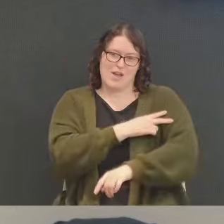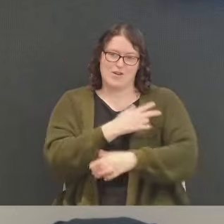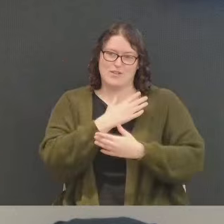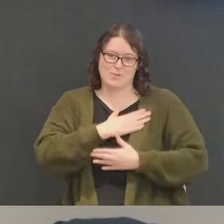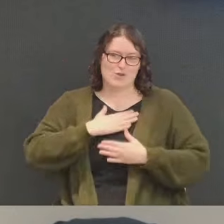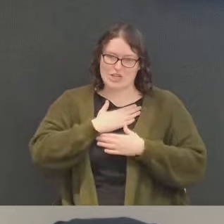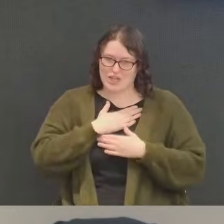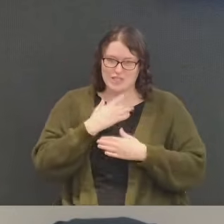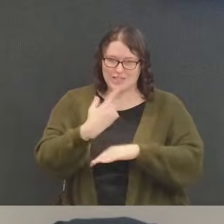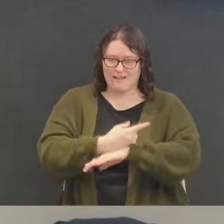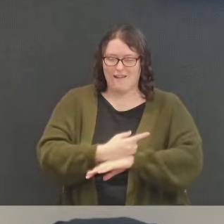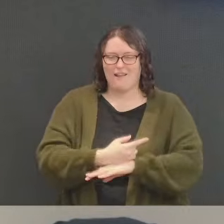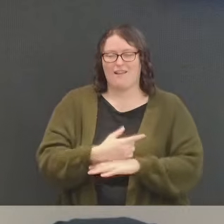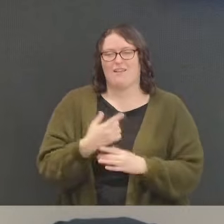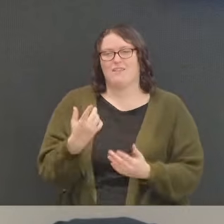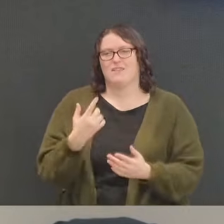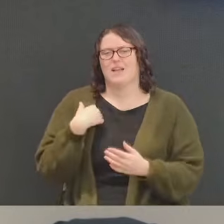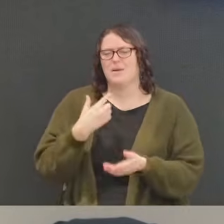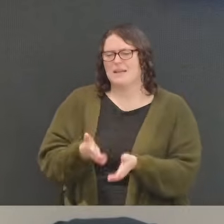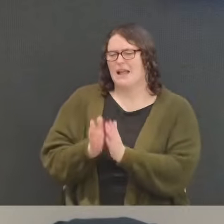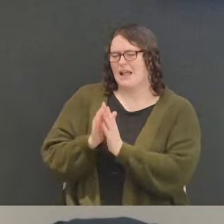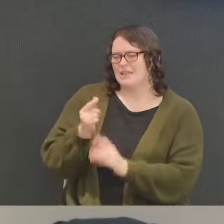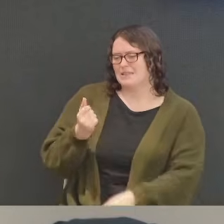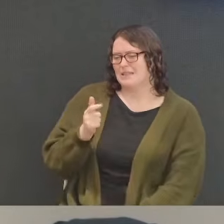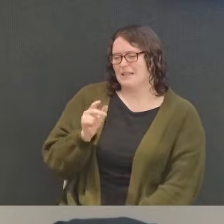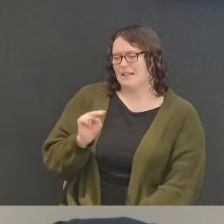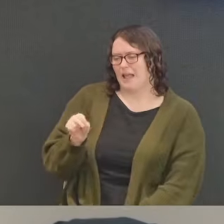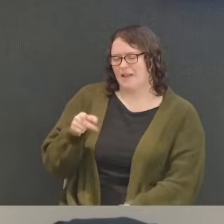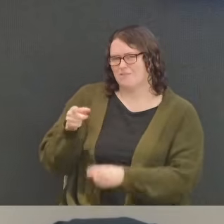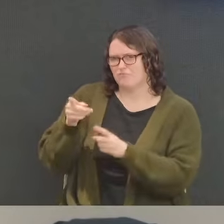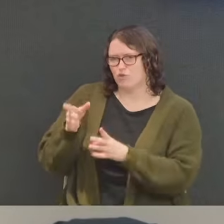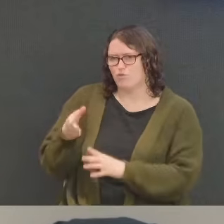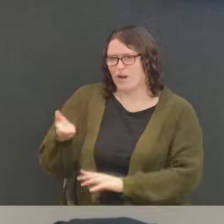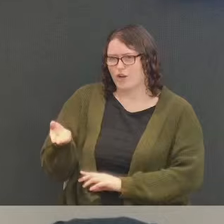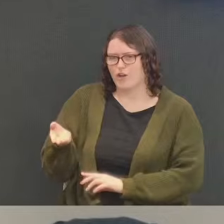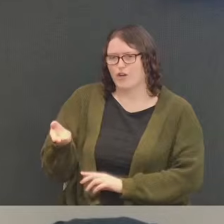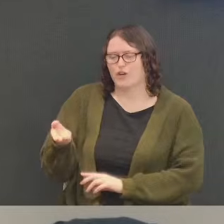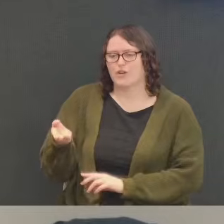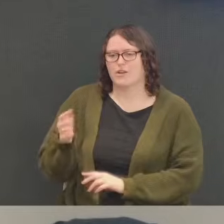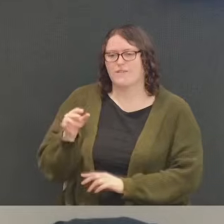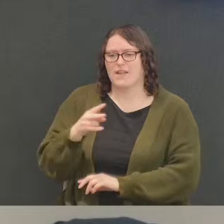Day. I'm going to also ask Glenn Welling, who's the Director of the Veterans Commission,